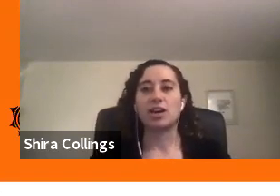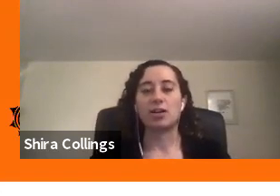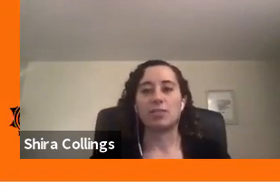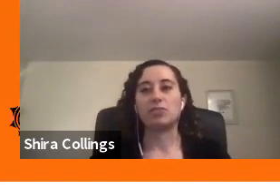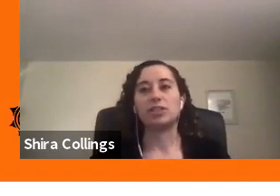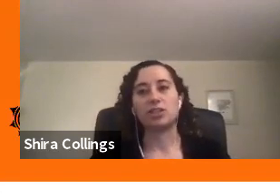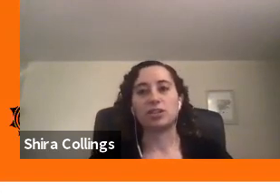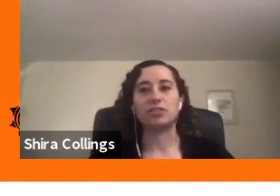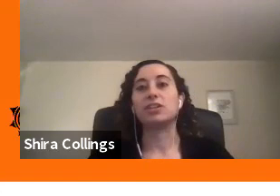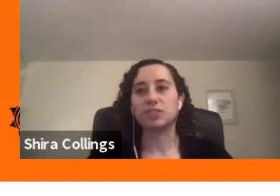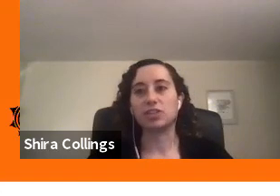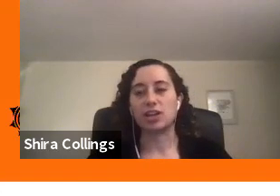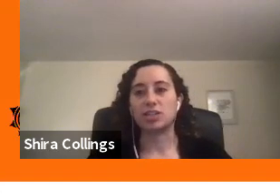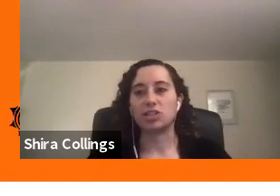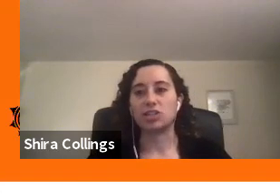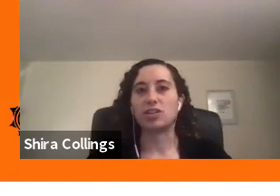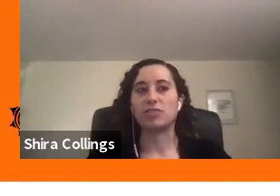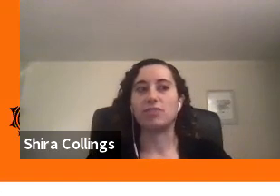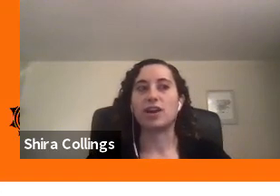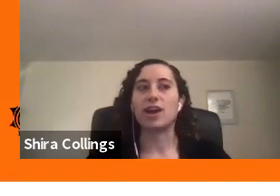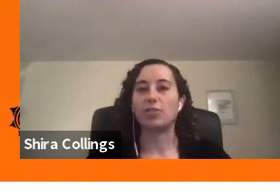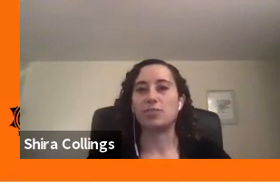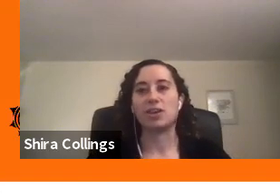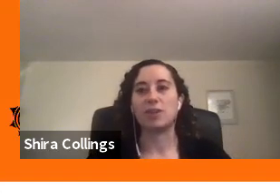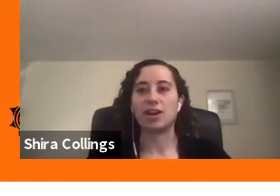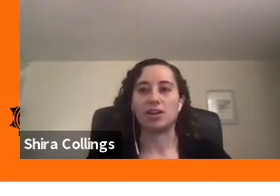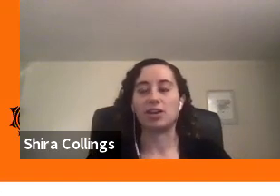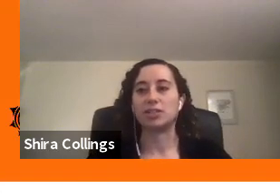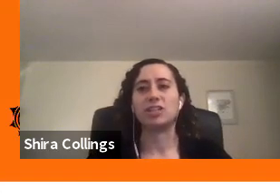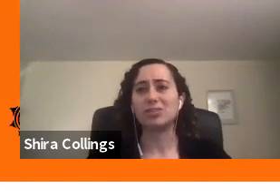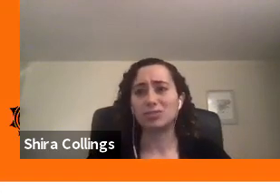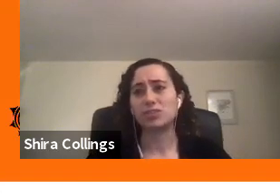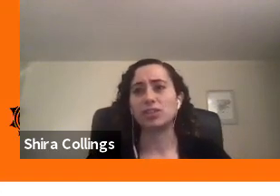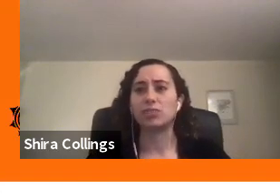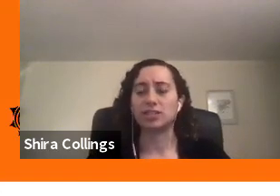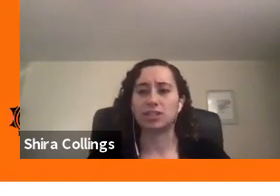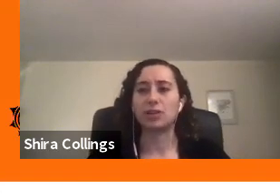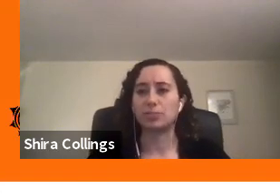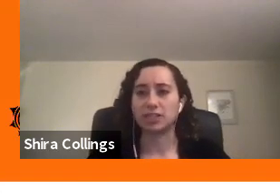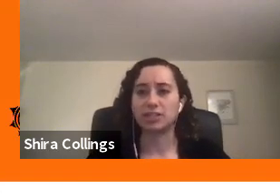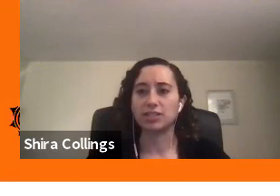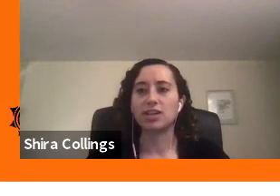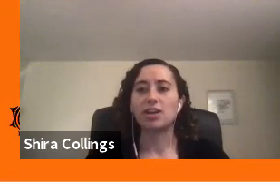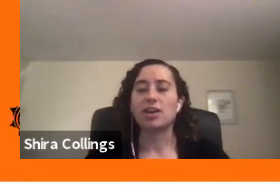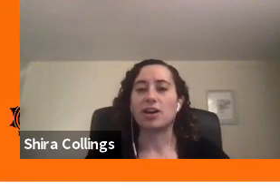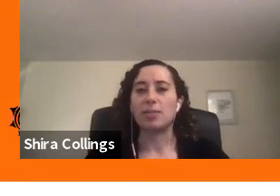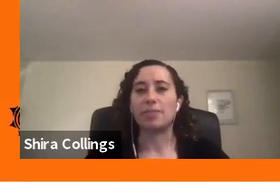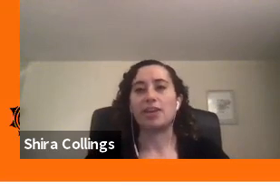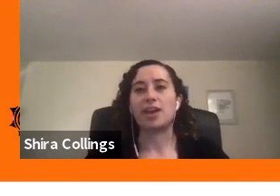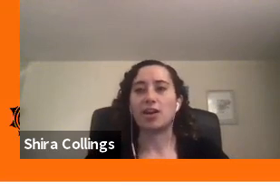weight stigma and racism called fearing the black body by SAB BREEN na strings and it gives a great history